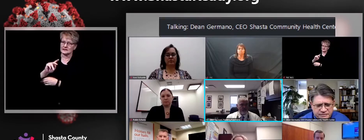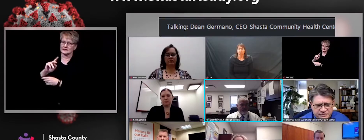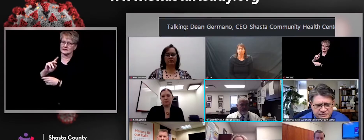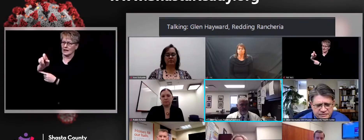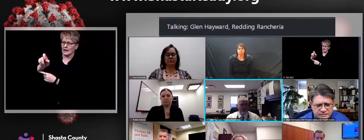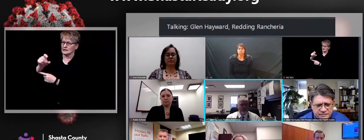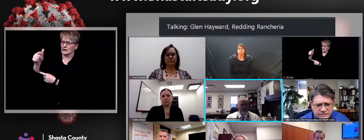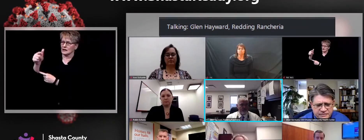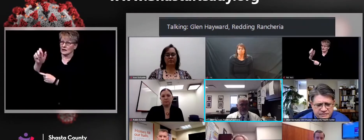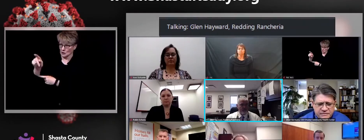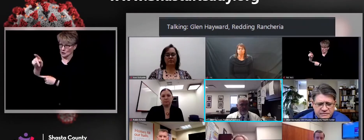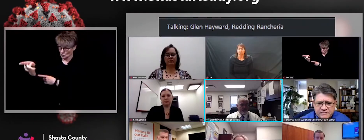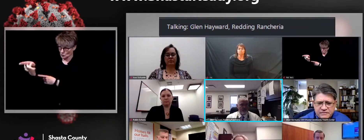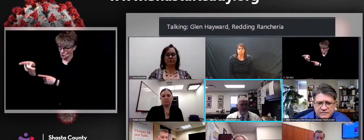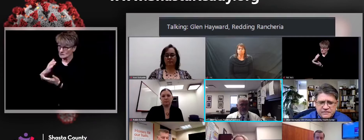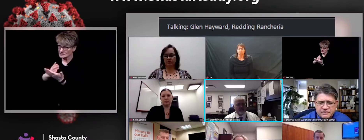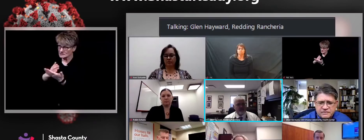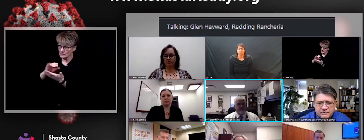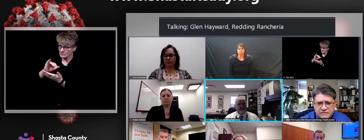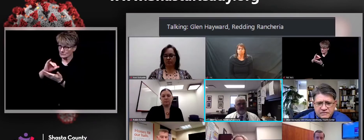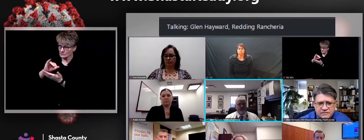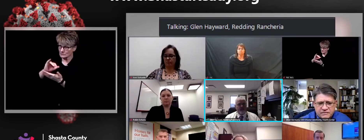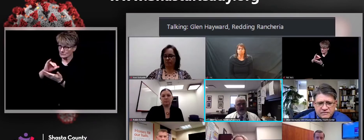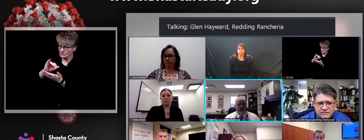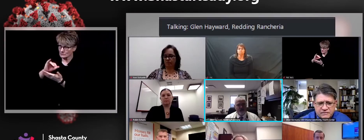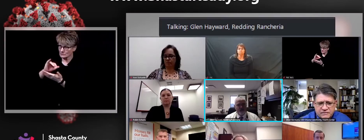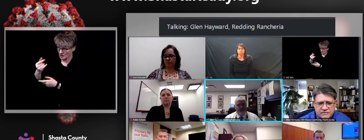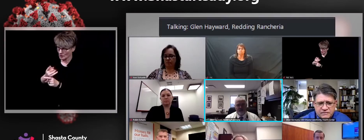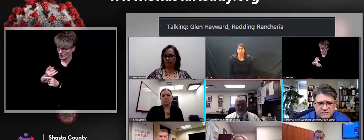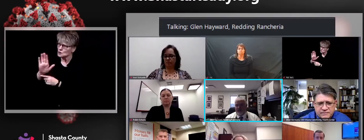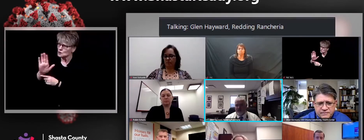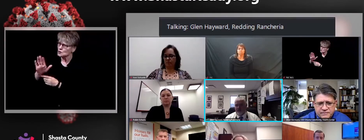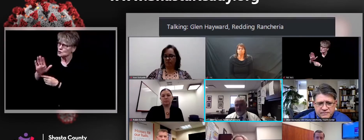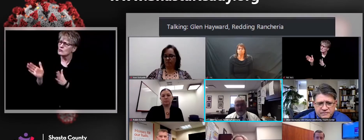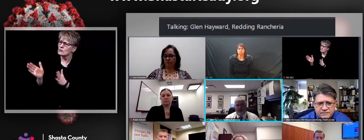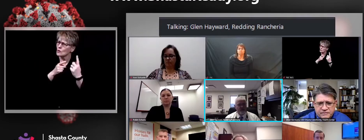We did. We got 400 doses and we're doing the same as public health. We're trying to